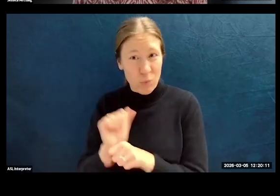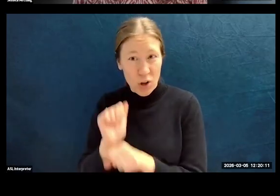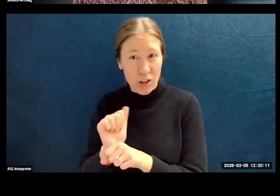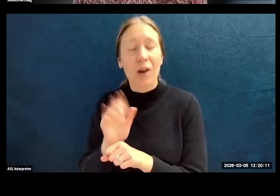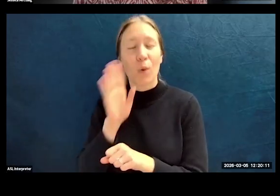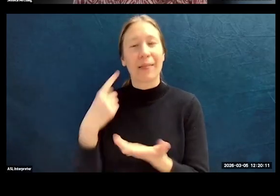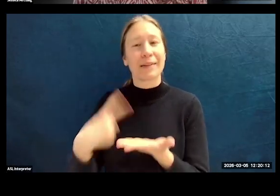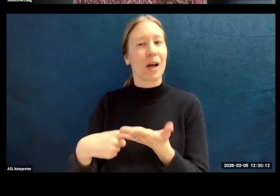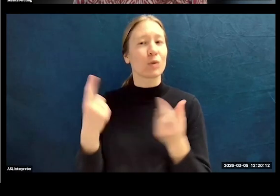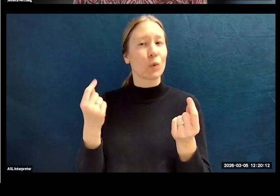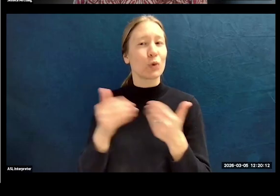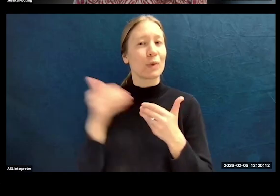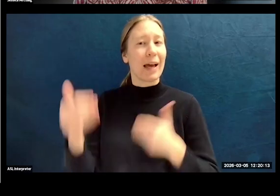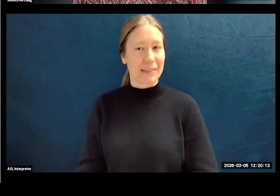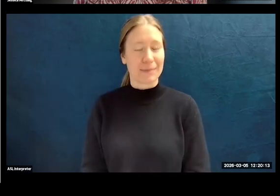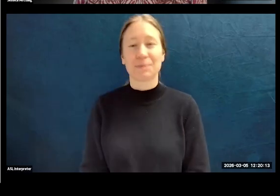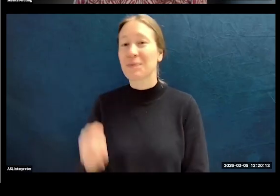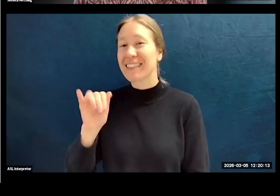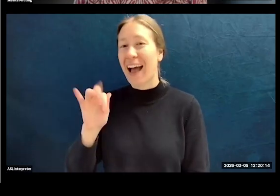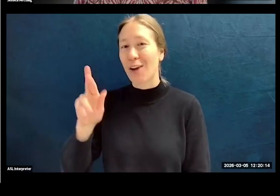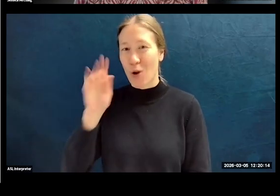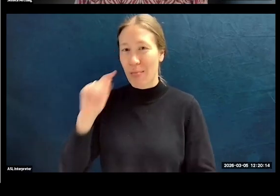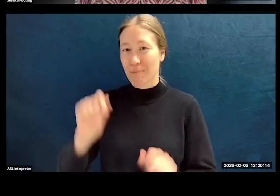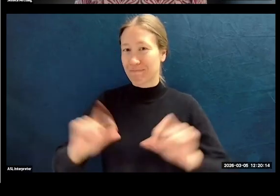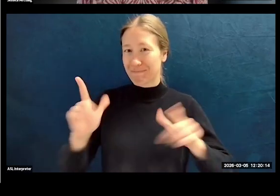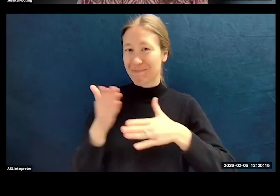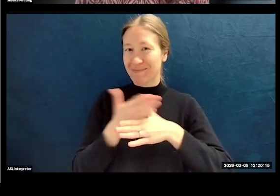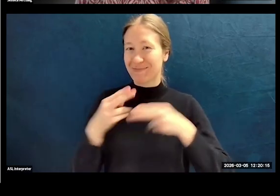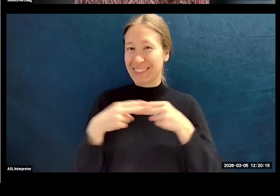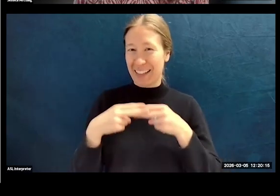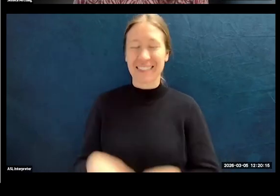I'm gonna let Naira pull the slides back up. Perfect, thanks Naira.